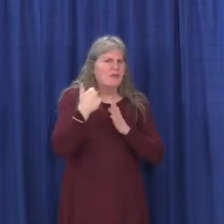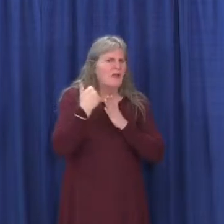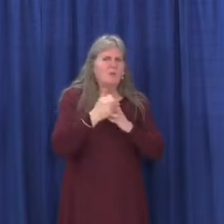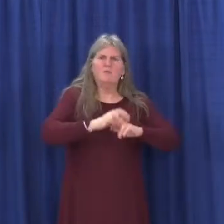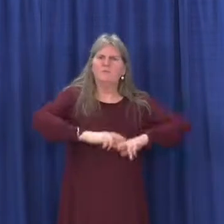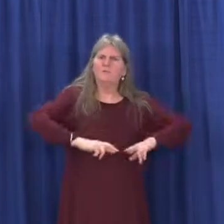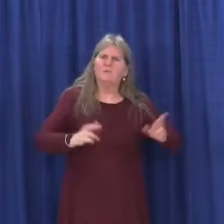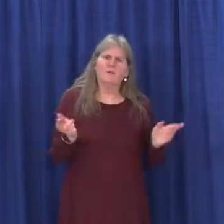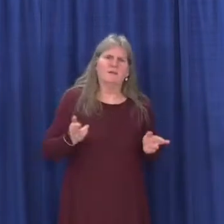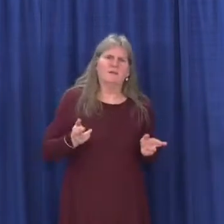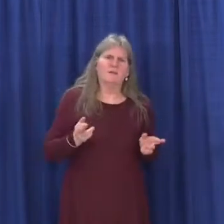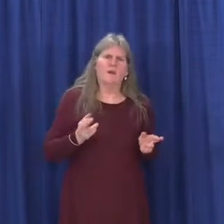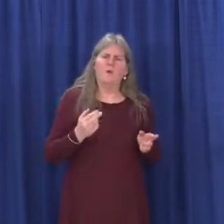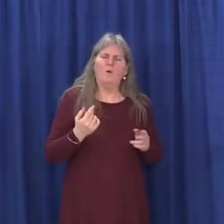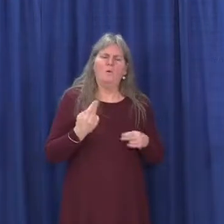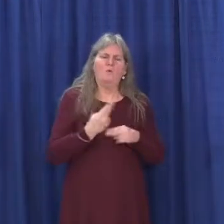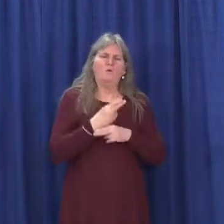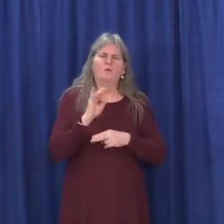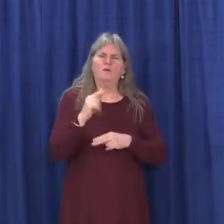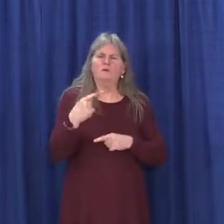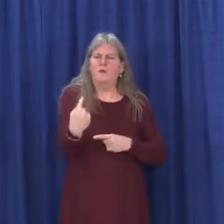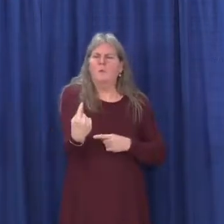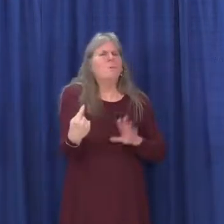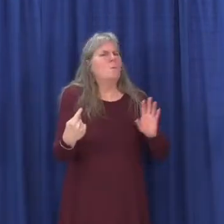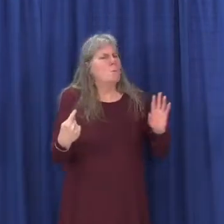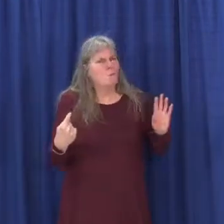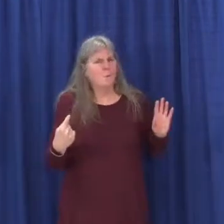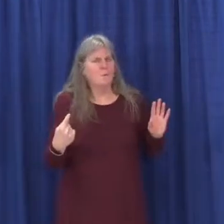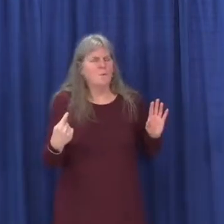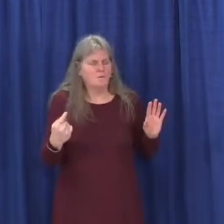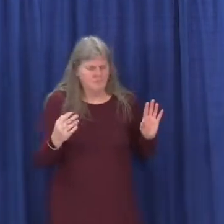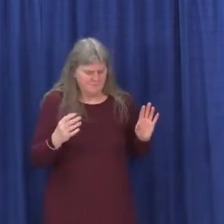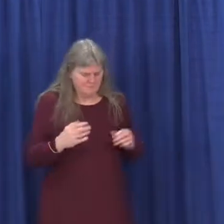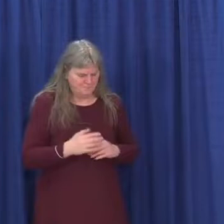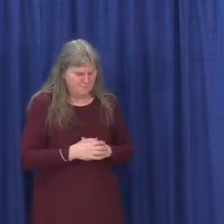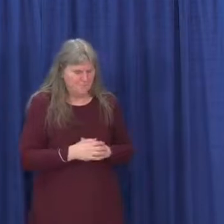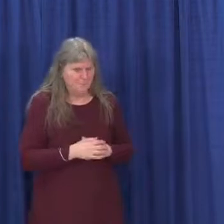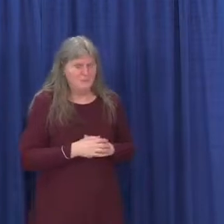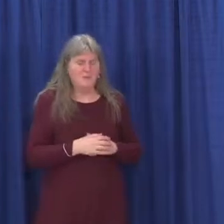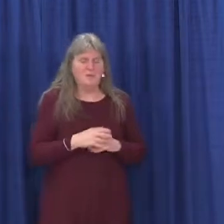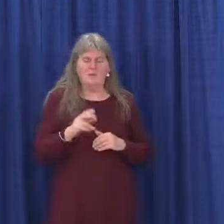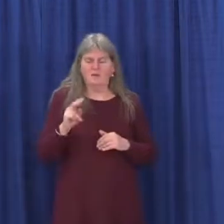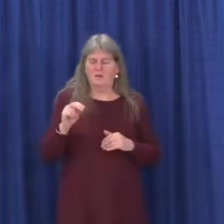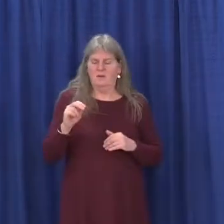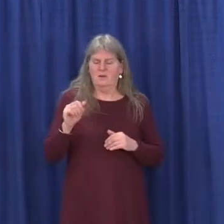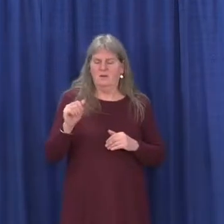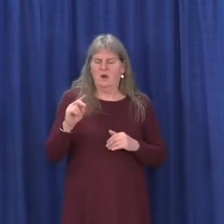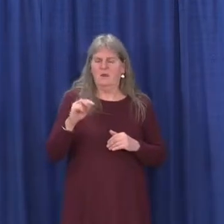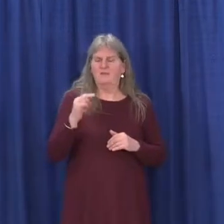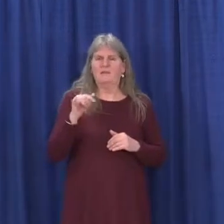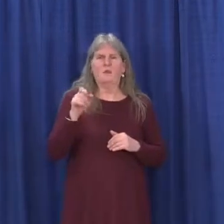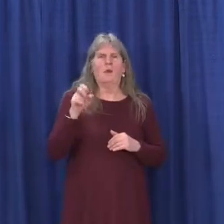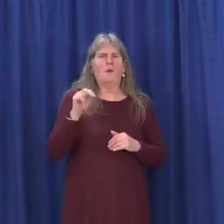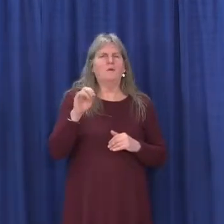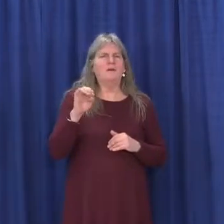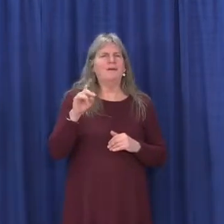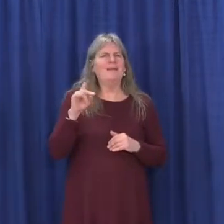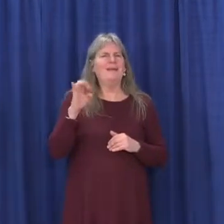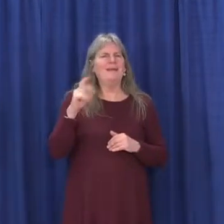And to have your Naloxone with you and know that it may not be enough.